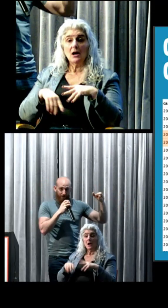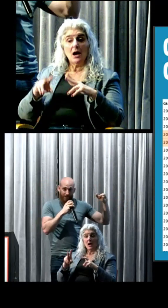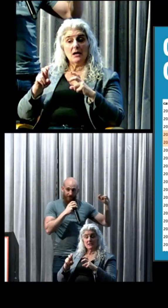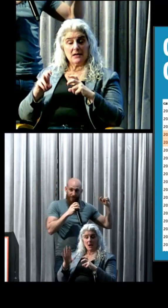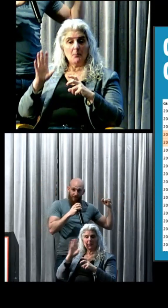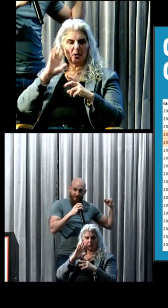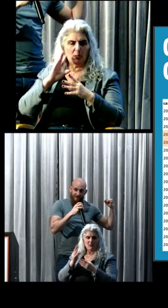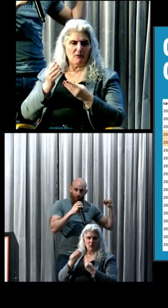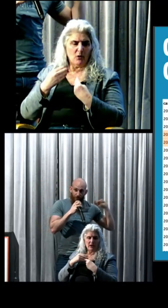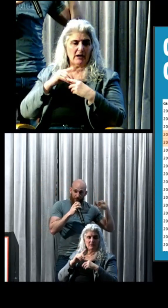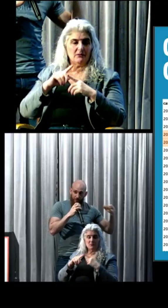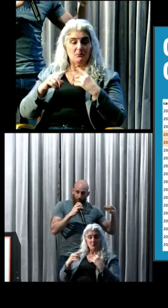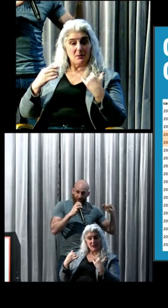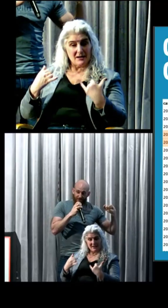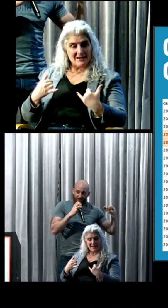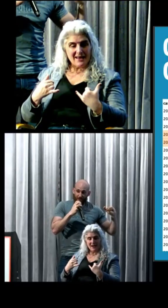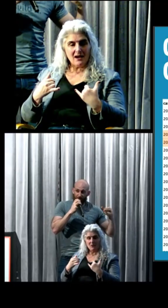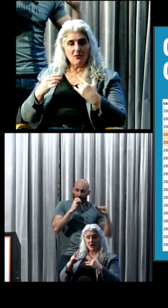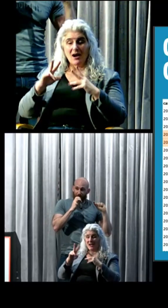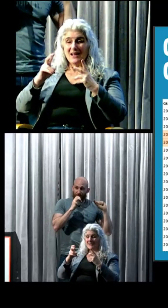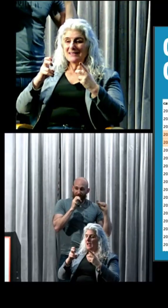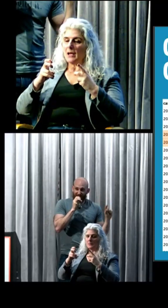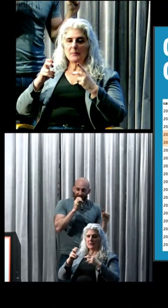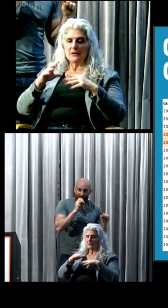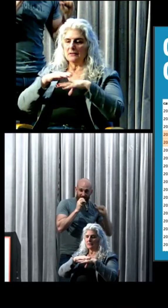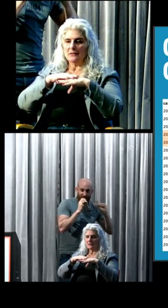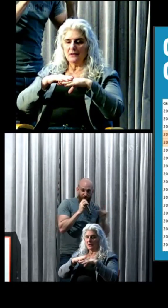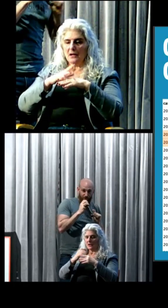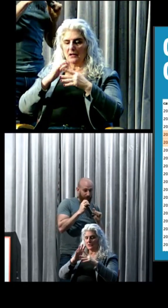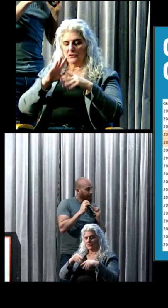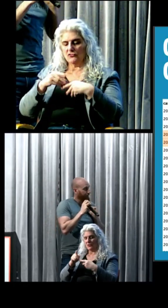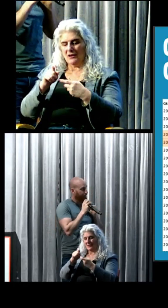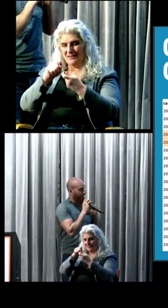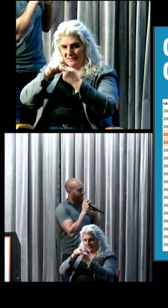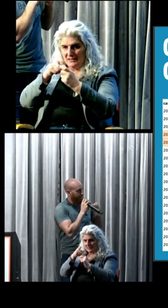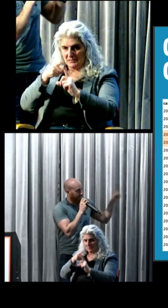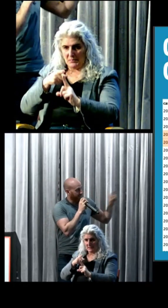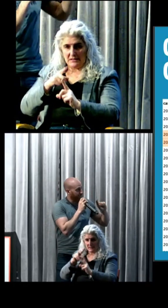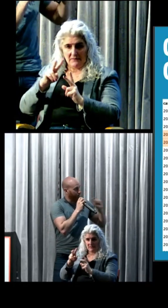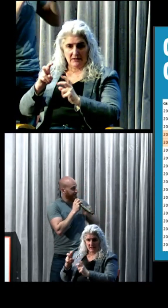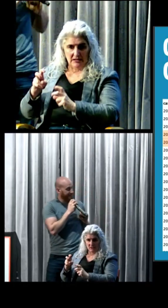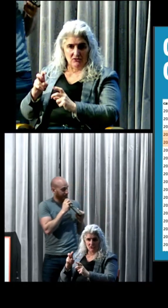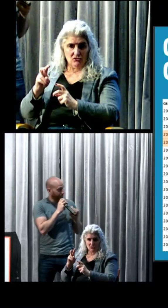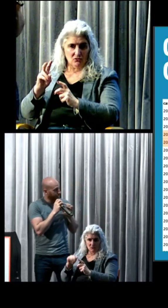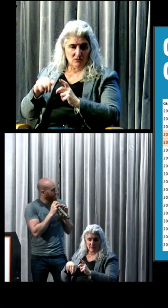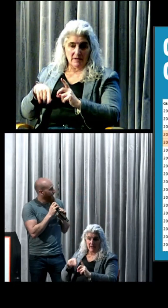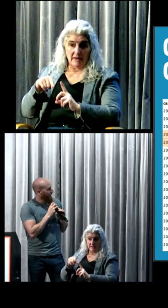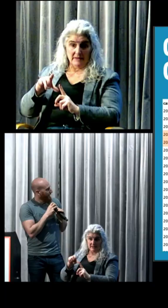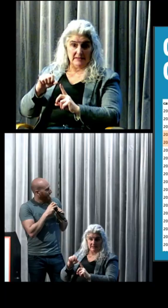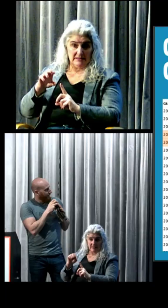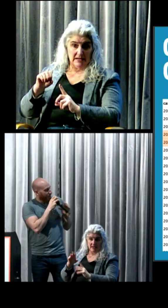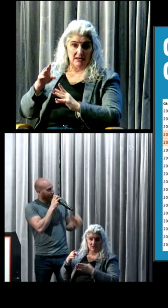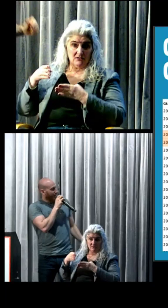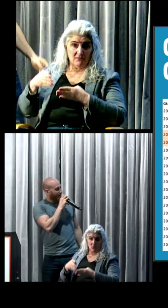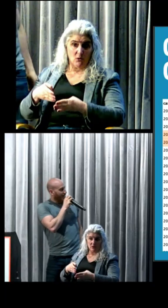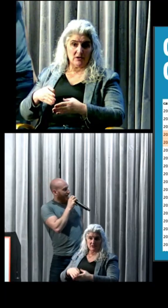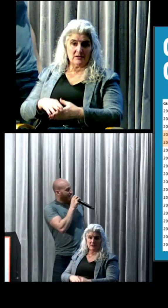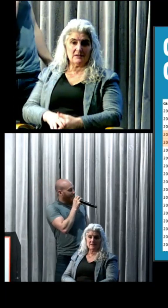From our work with Trivium, I think one of our biggest challenges in this question was about the,